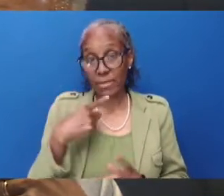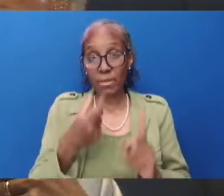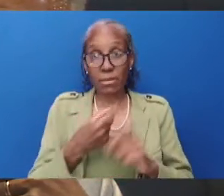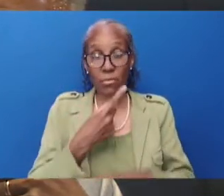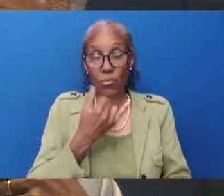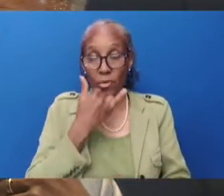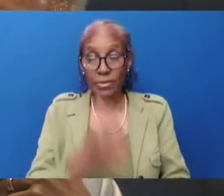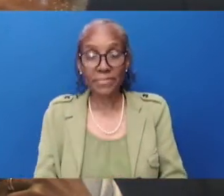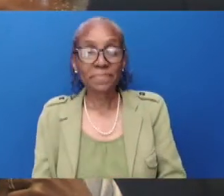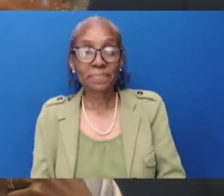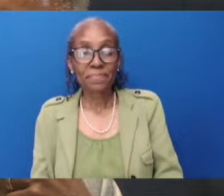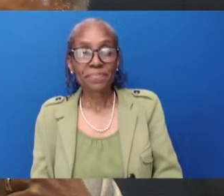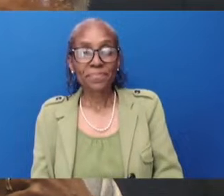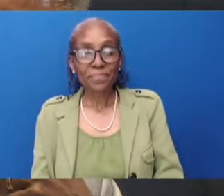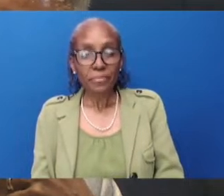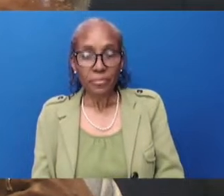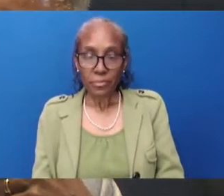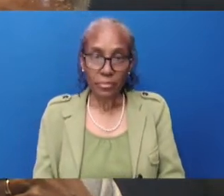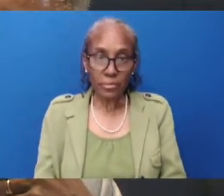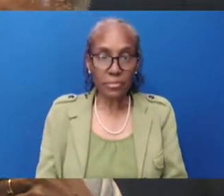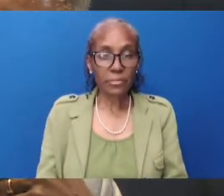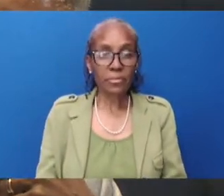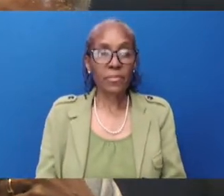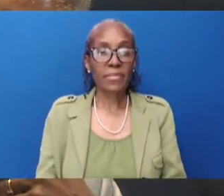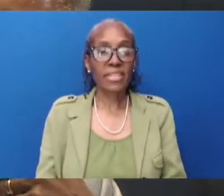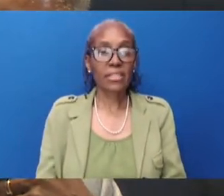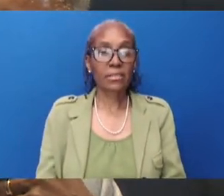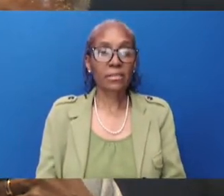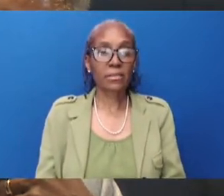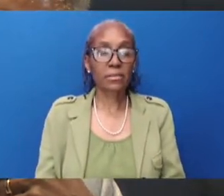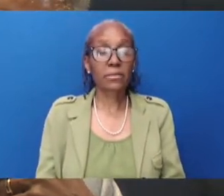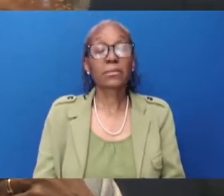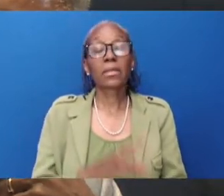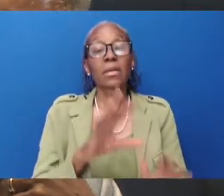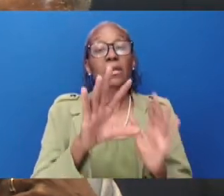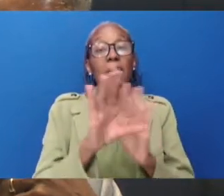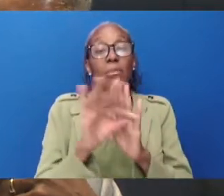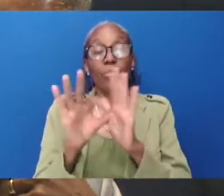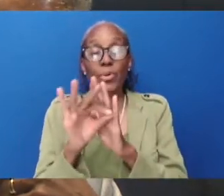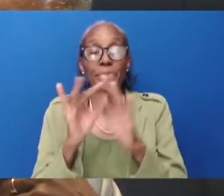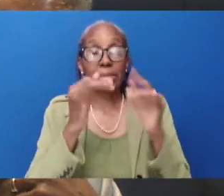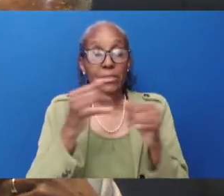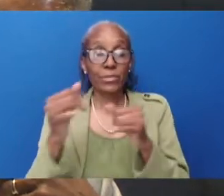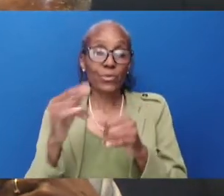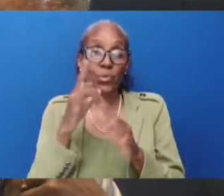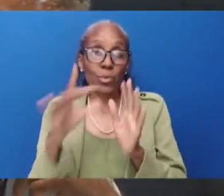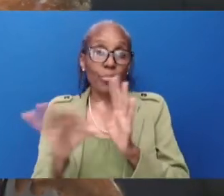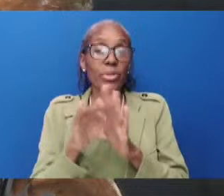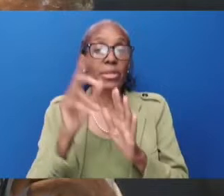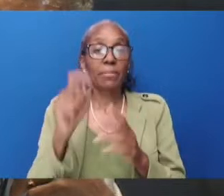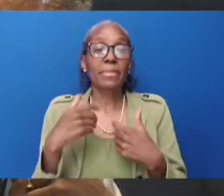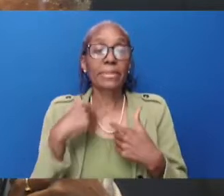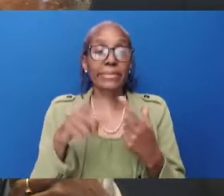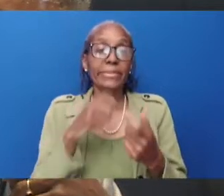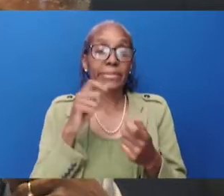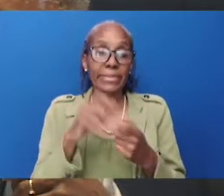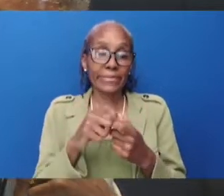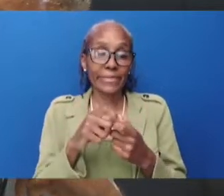AND COMMISSIONER, YOU JUMP IN HERE IF YOU THINK I SAY ANYTHING